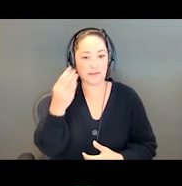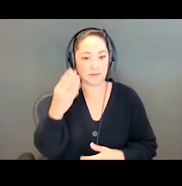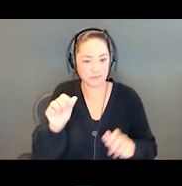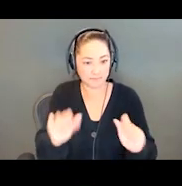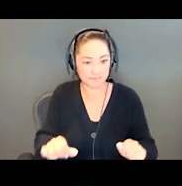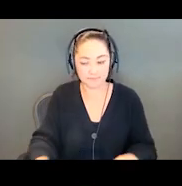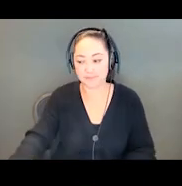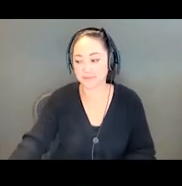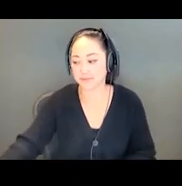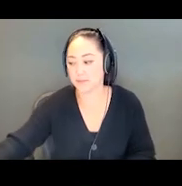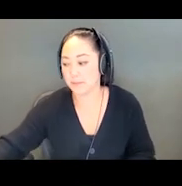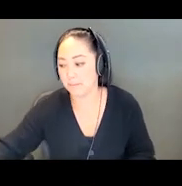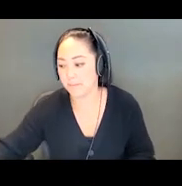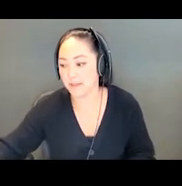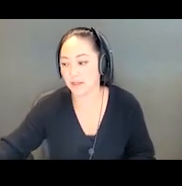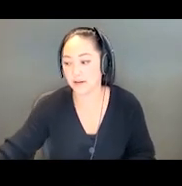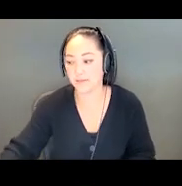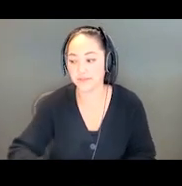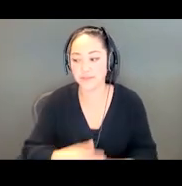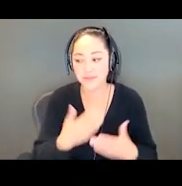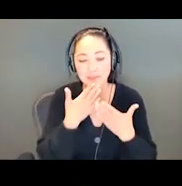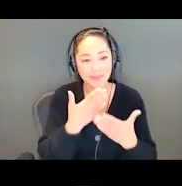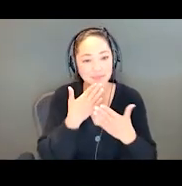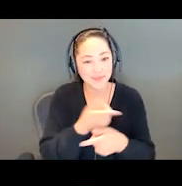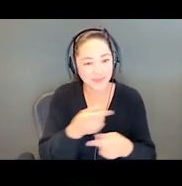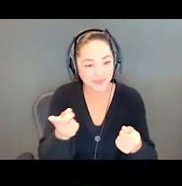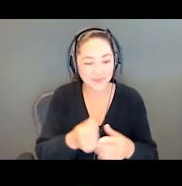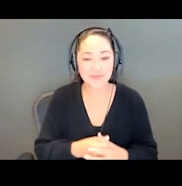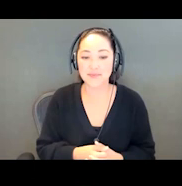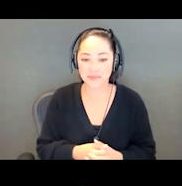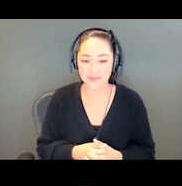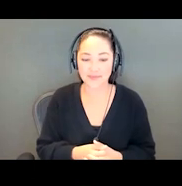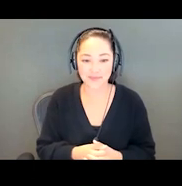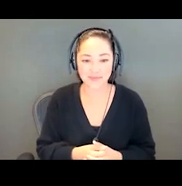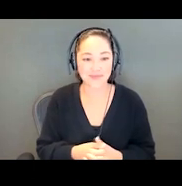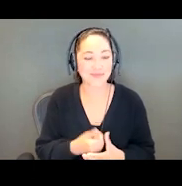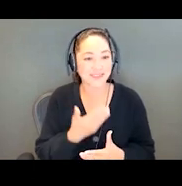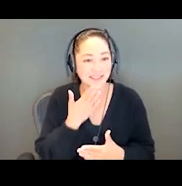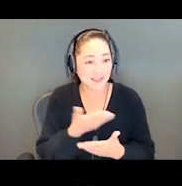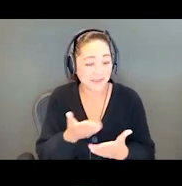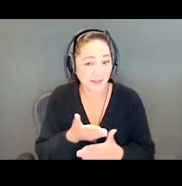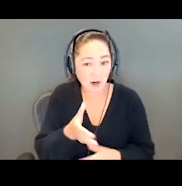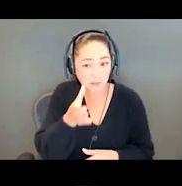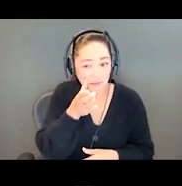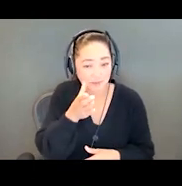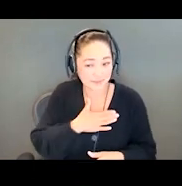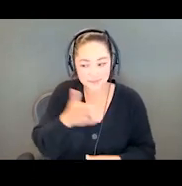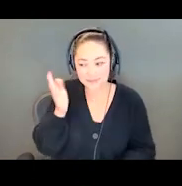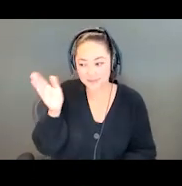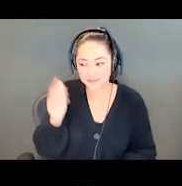Thanks a lot for, er, for, being here in the presentation. I will I would be very happy